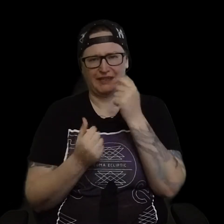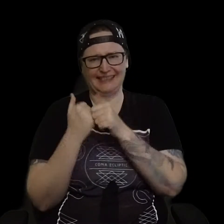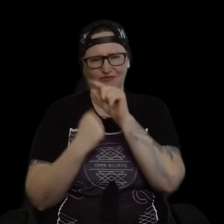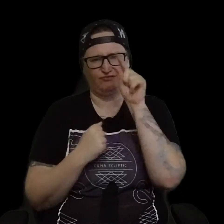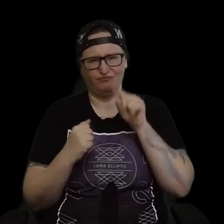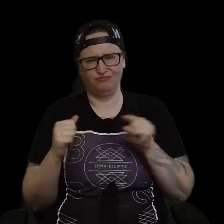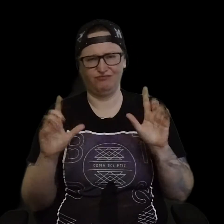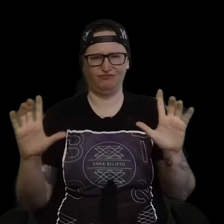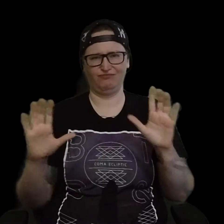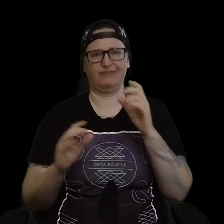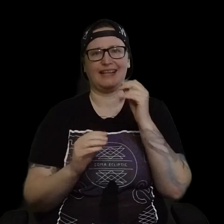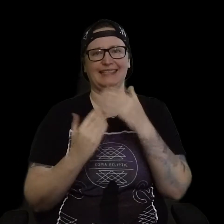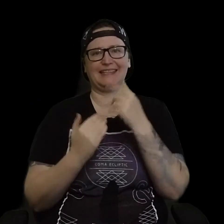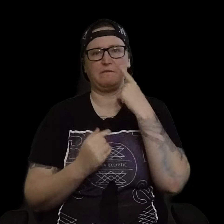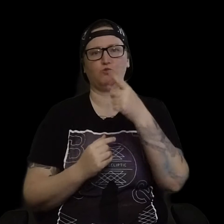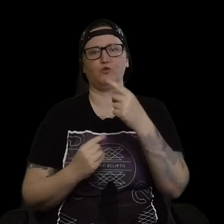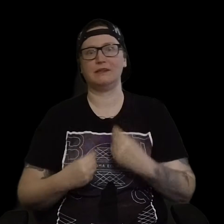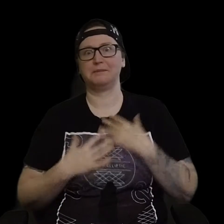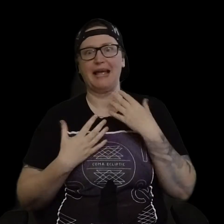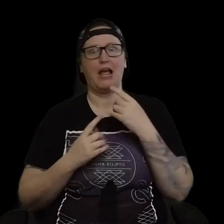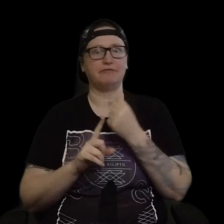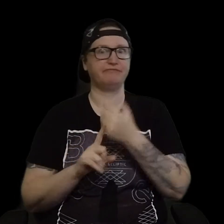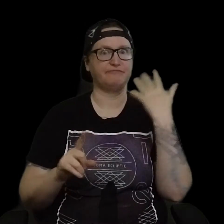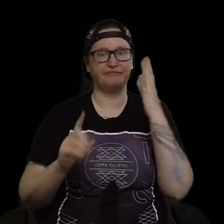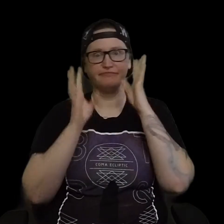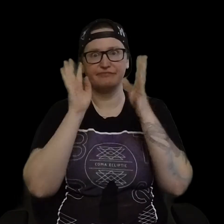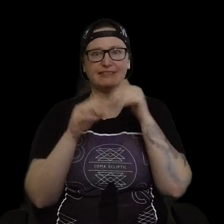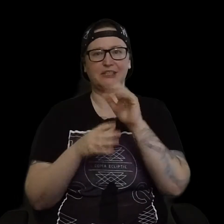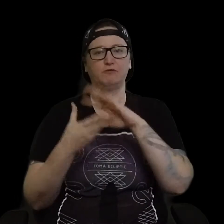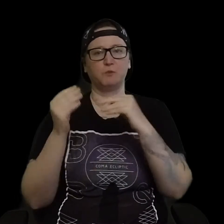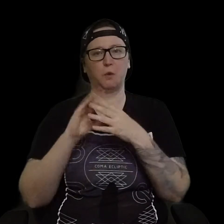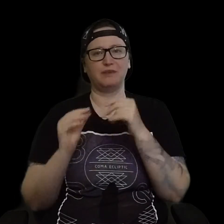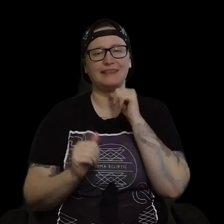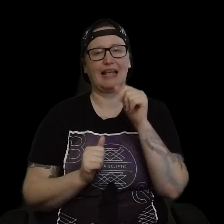that you can understand what each thing means and it's going to be easy for you to kind of have your